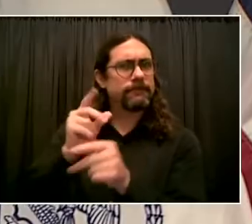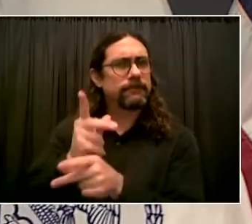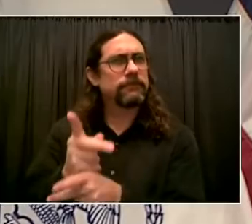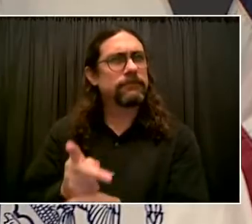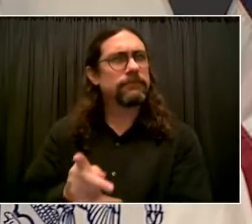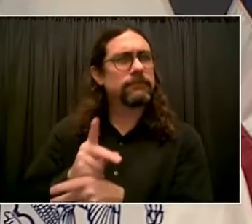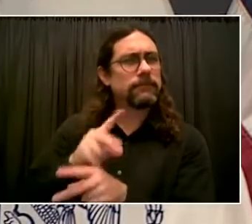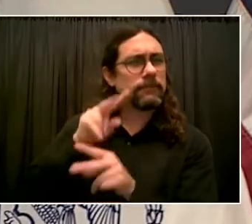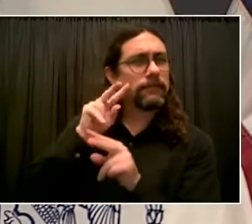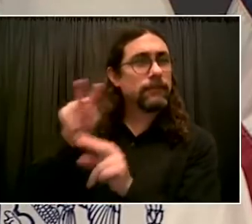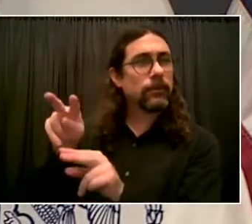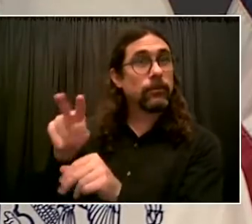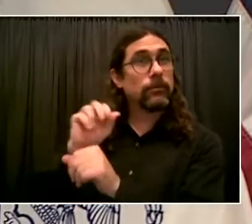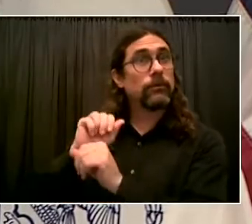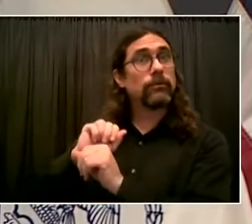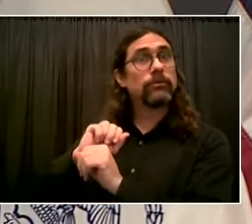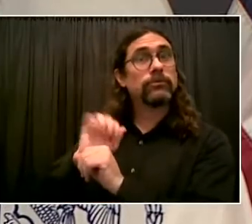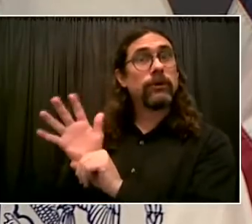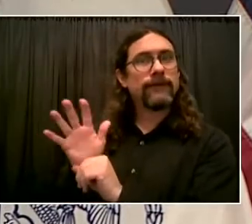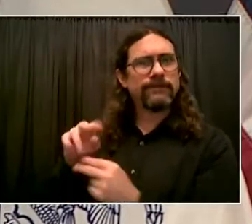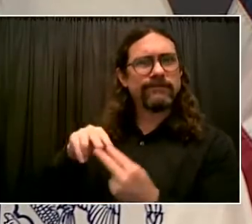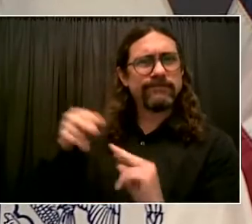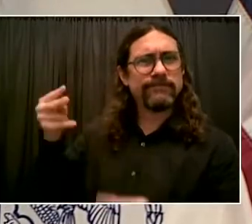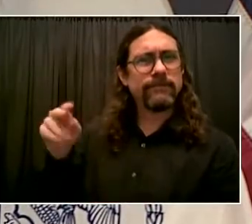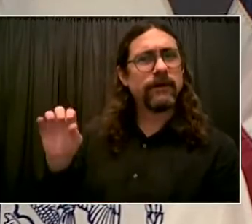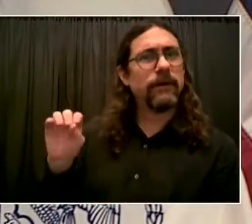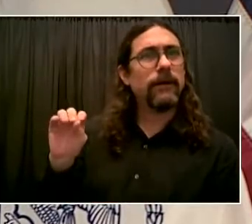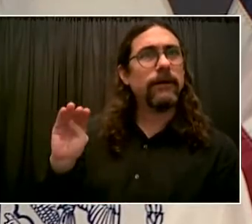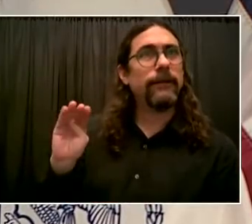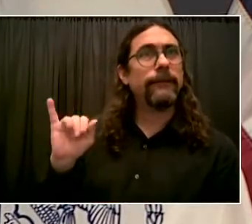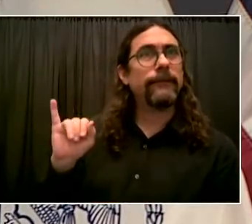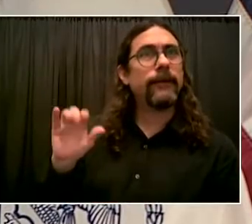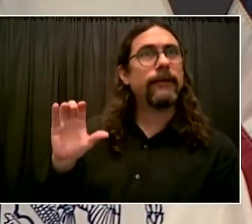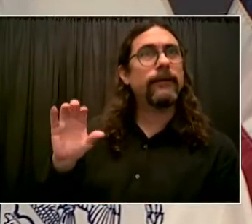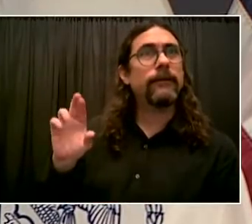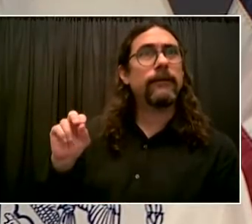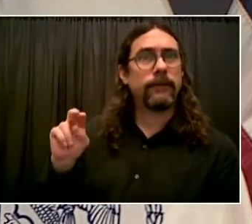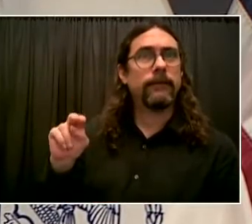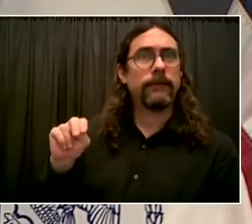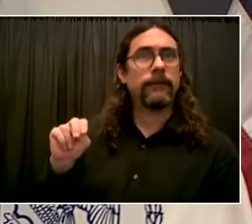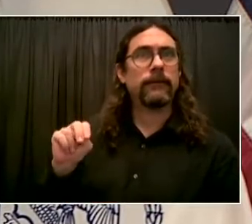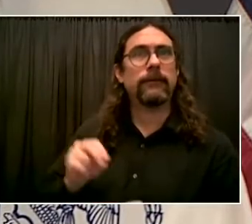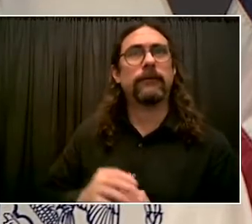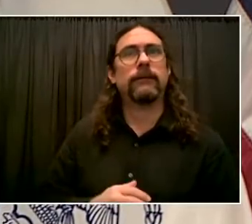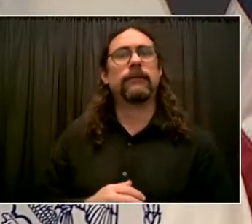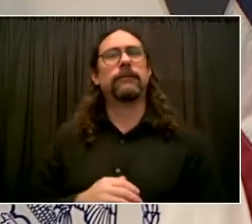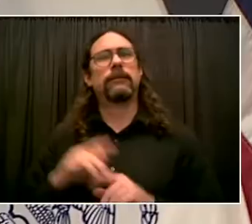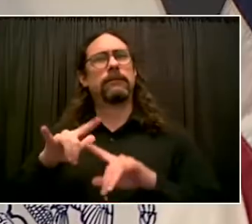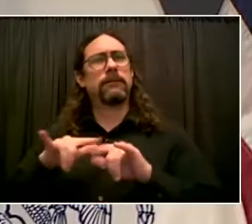ABOUT THE OMICRON VARIANT MEANWHILE WE ARE